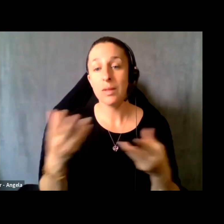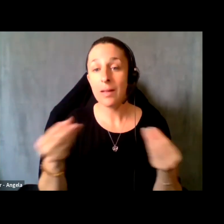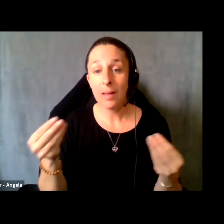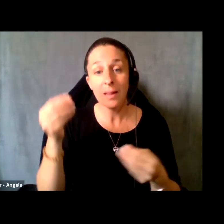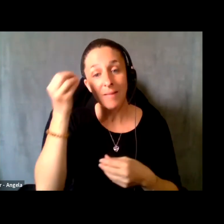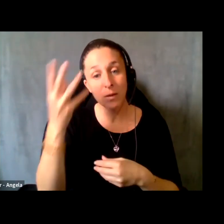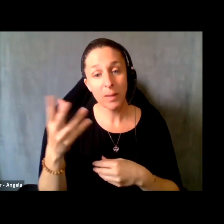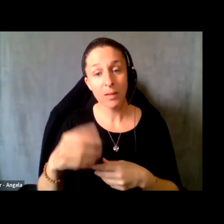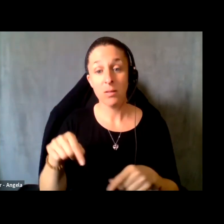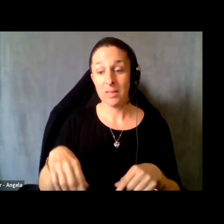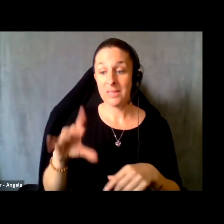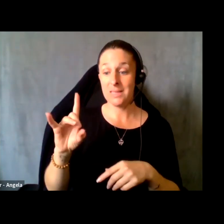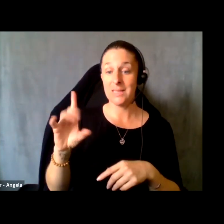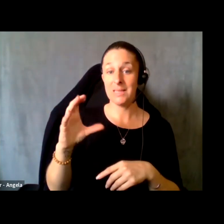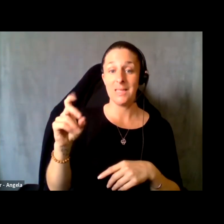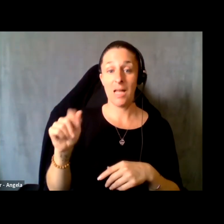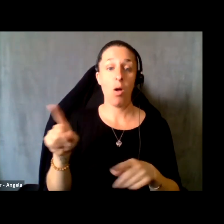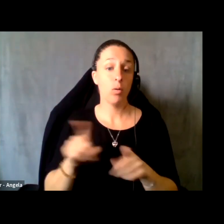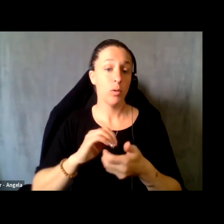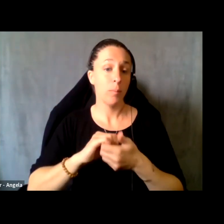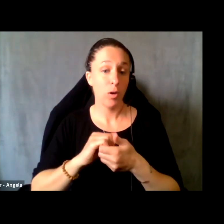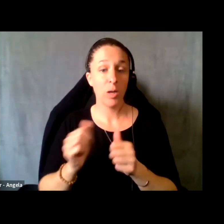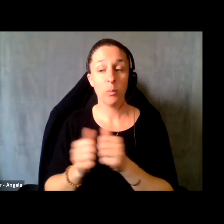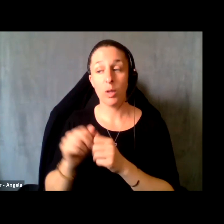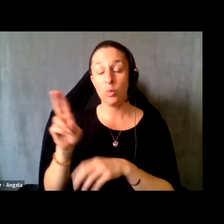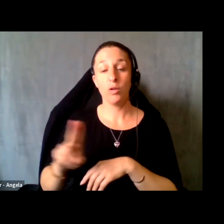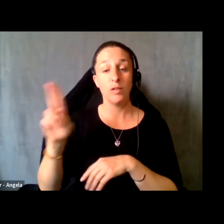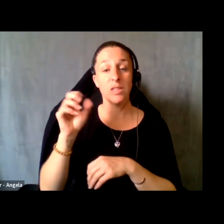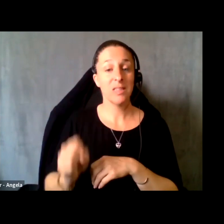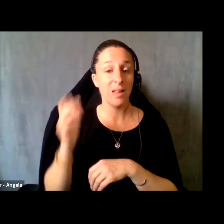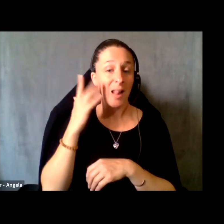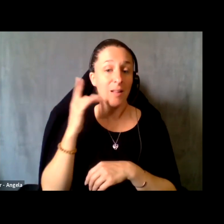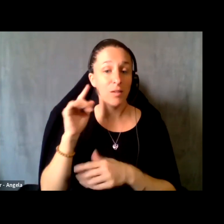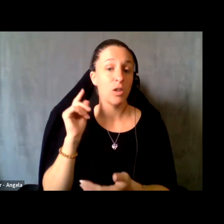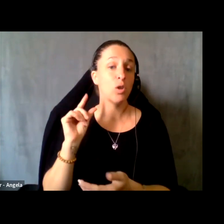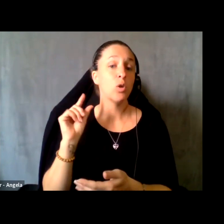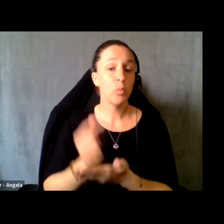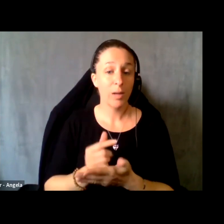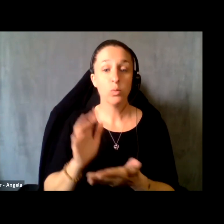CDA also partnered with the University of Southern California's Graduate School of Gerontology